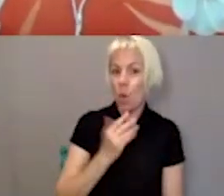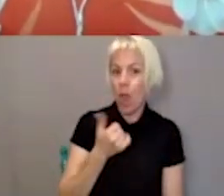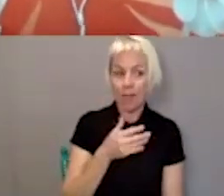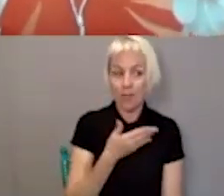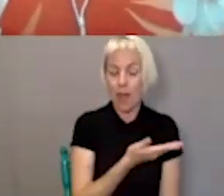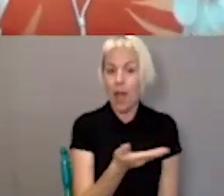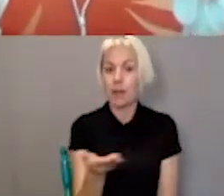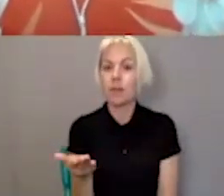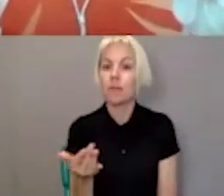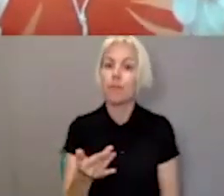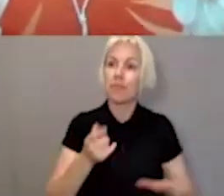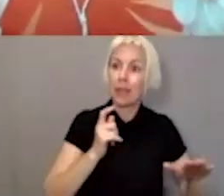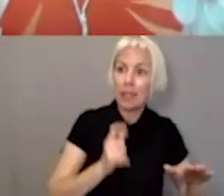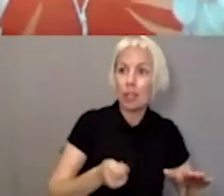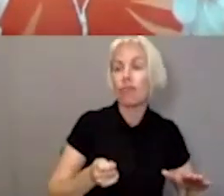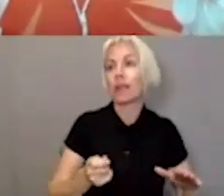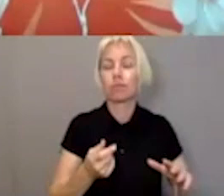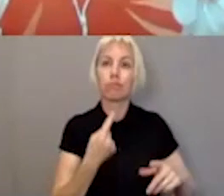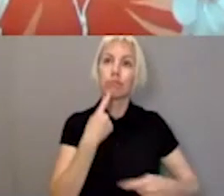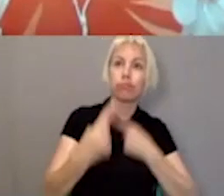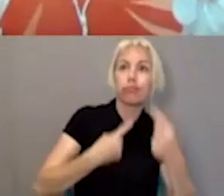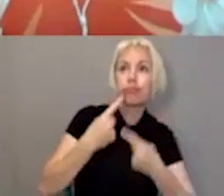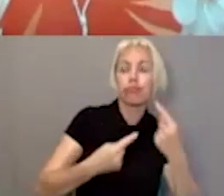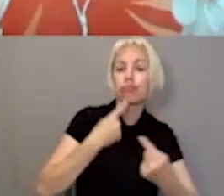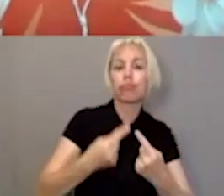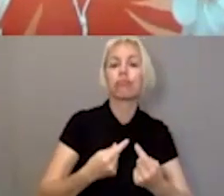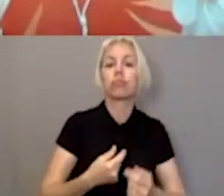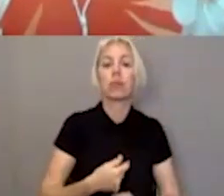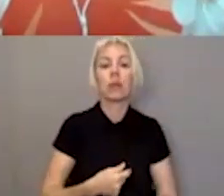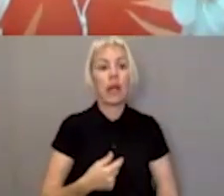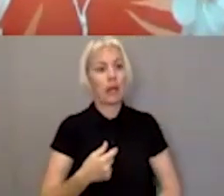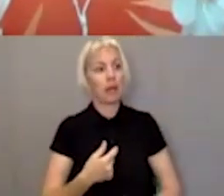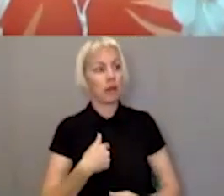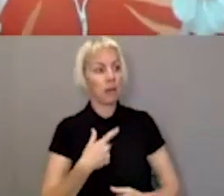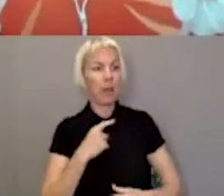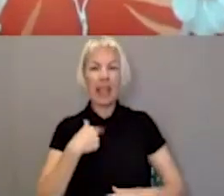helm of our reporting in that and amplifying those stories, giving them prominent platforms,